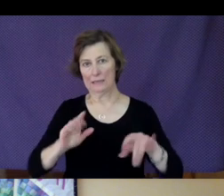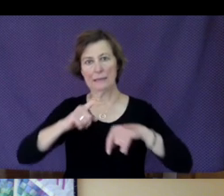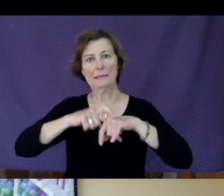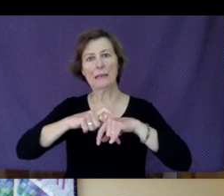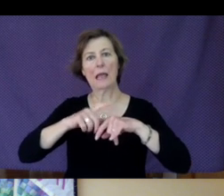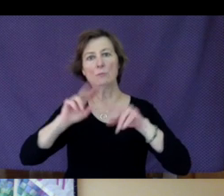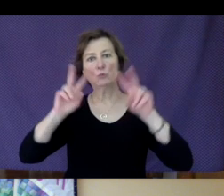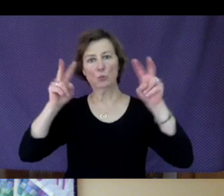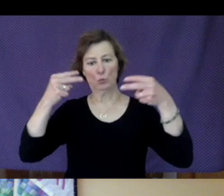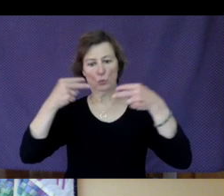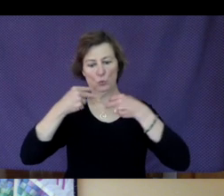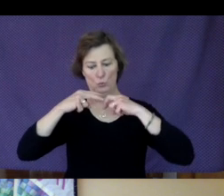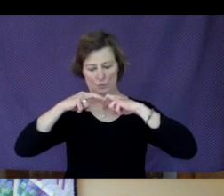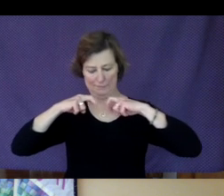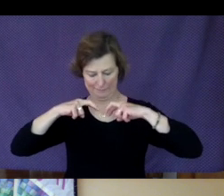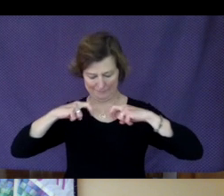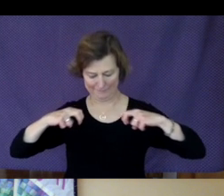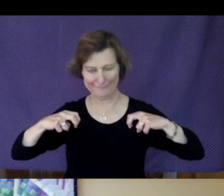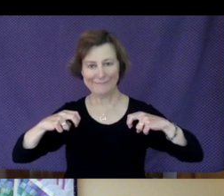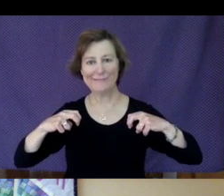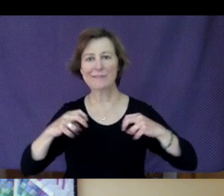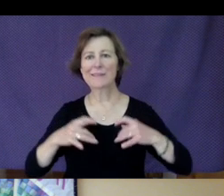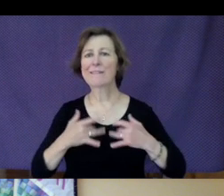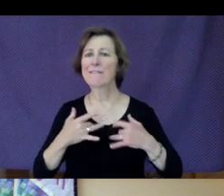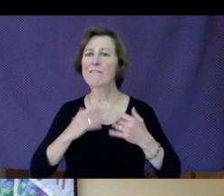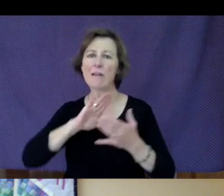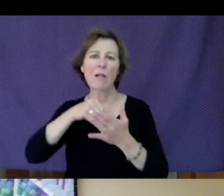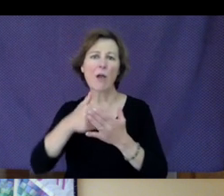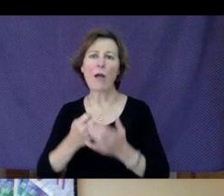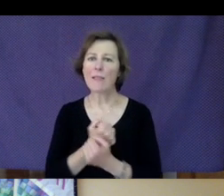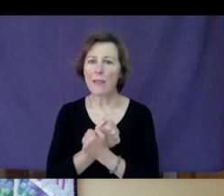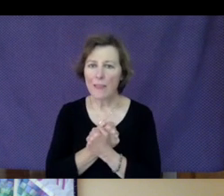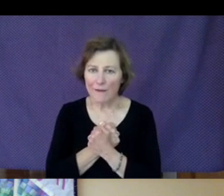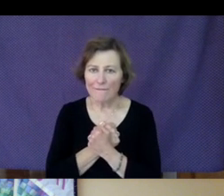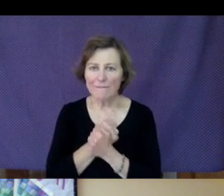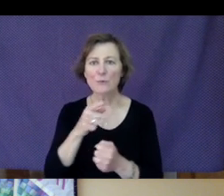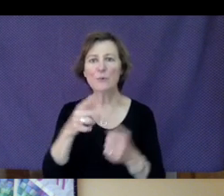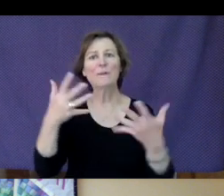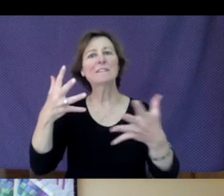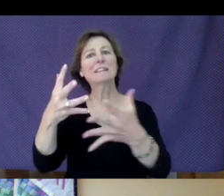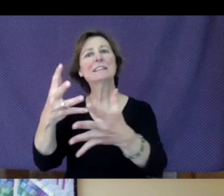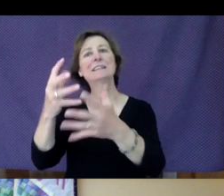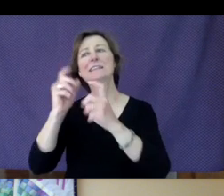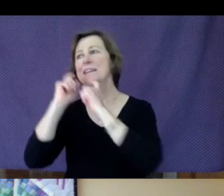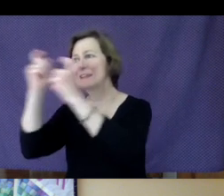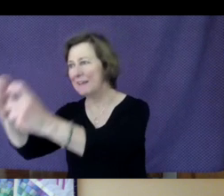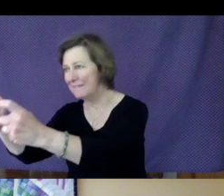And feel all the love that you have given and received throughout your life